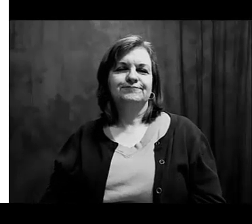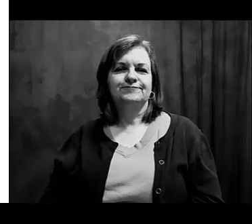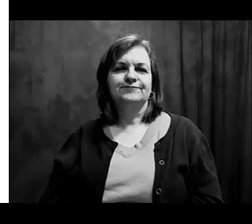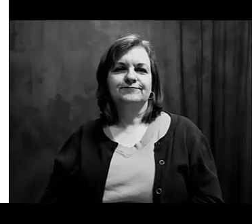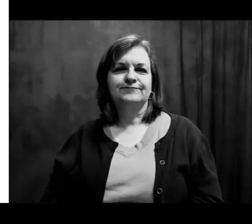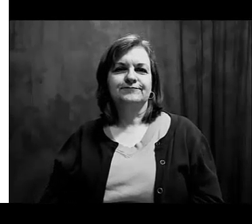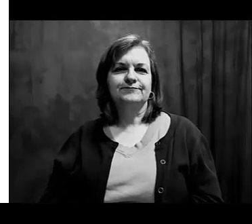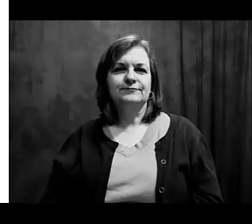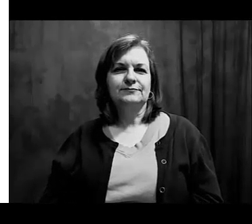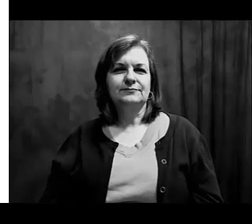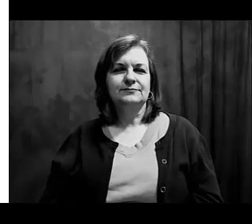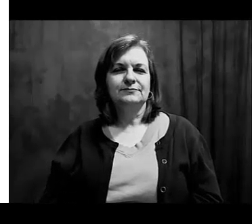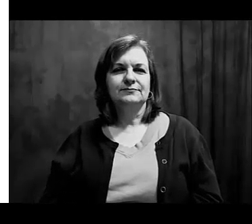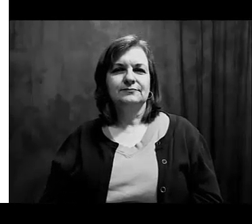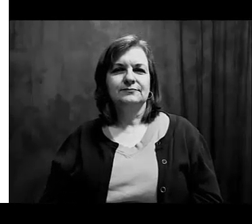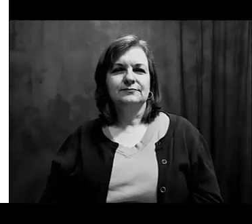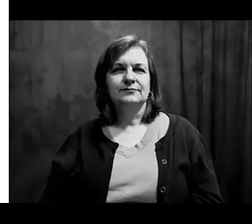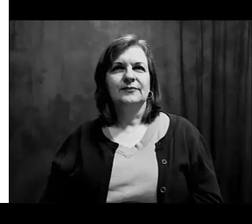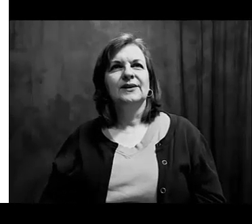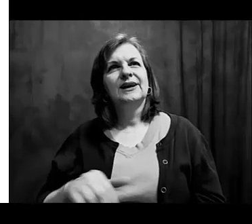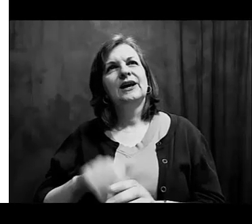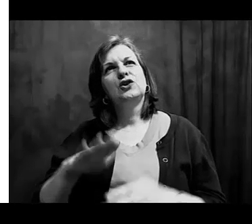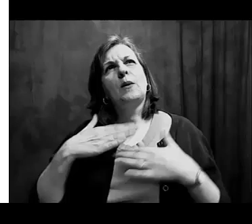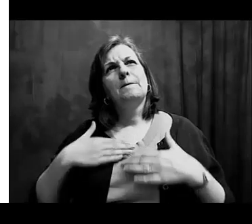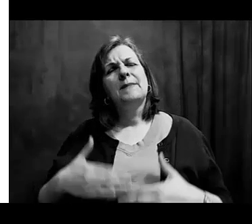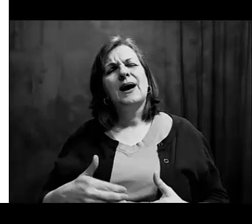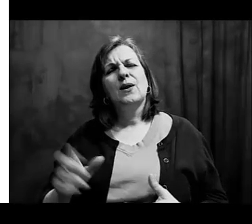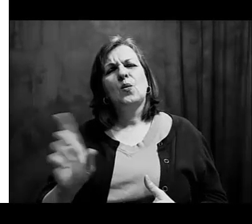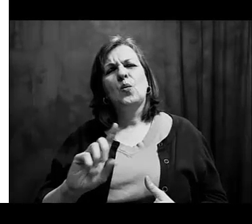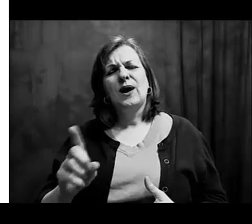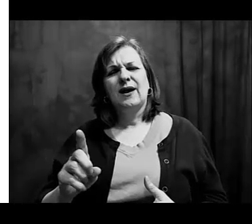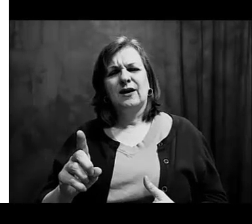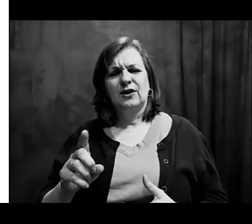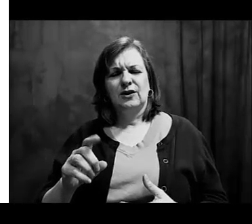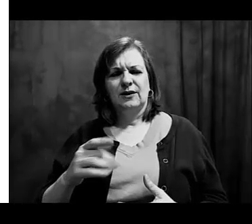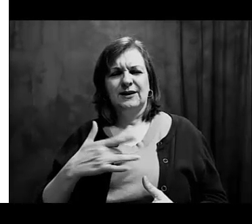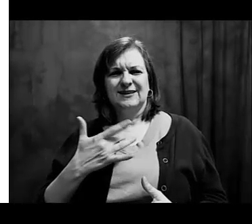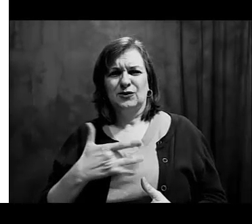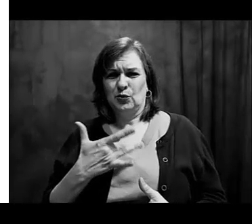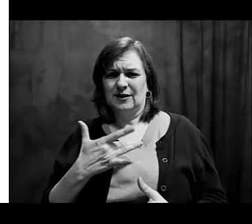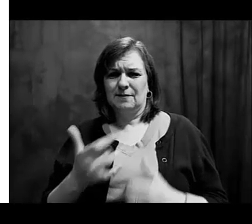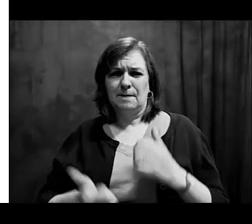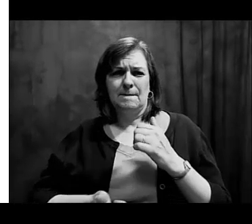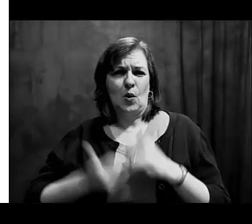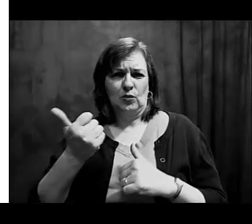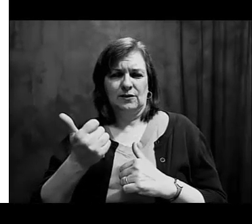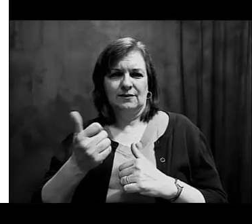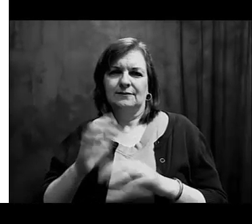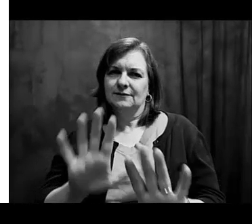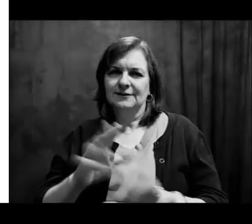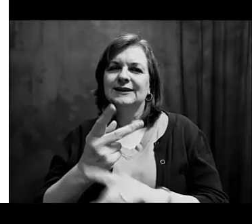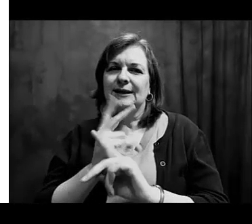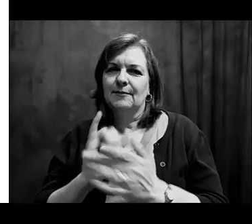where are your most sensitive areas of your body? keep it PG please!!